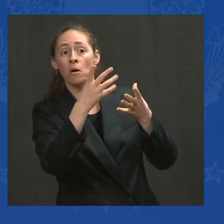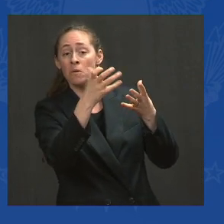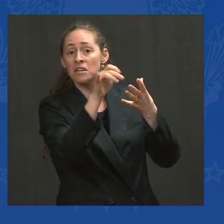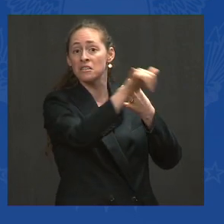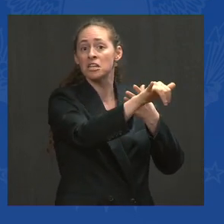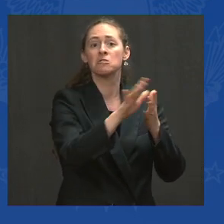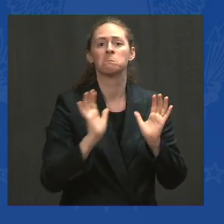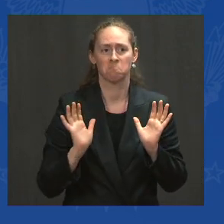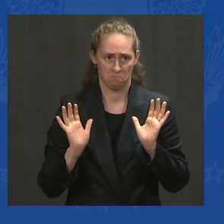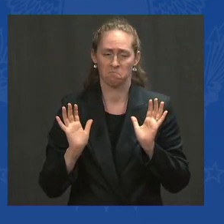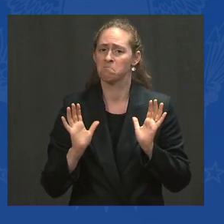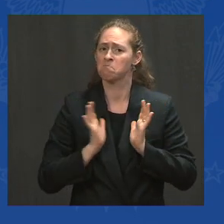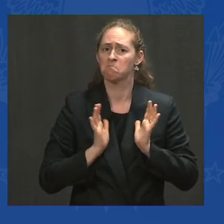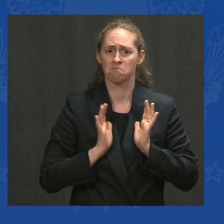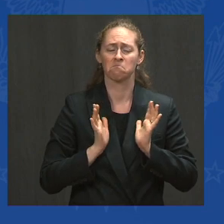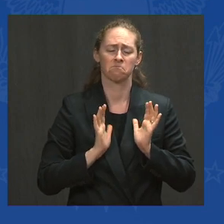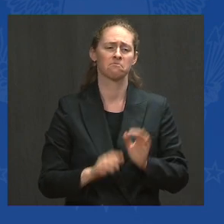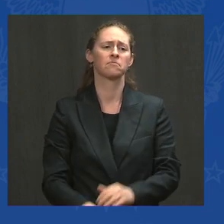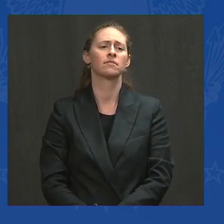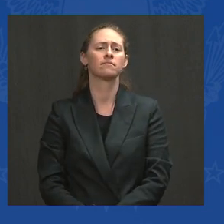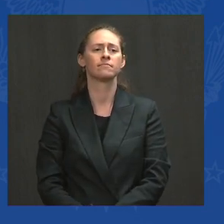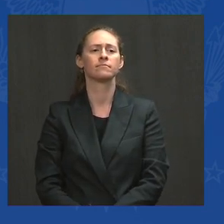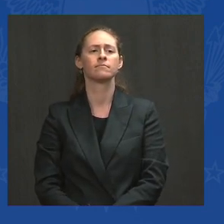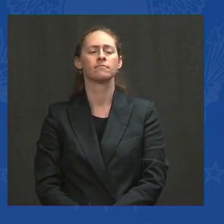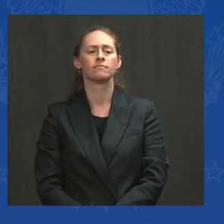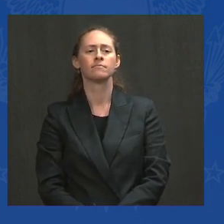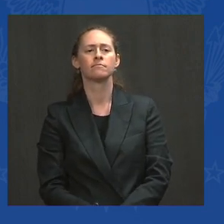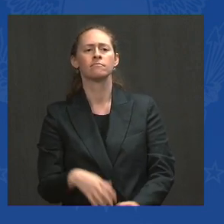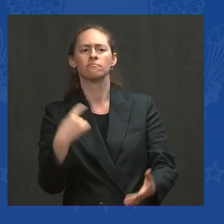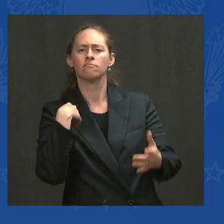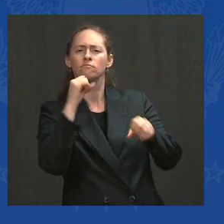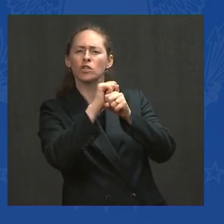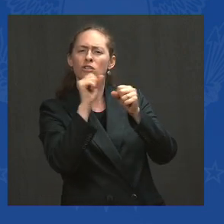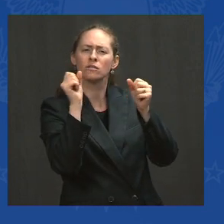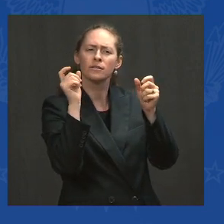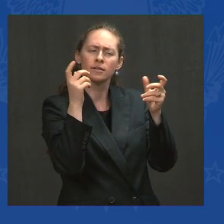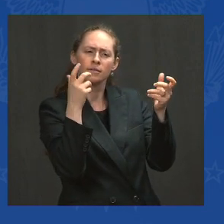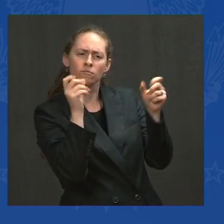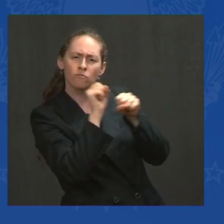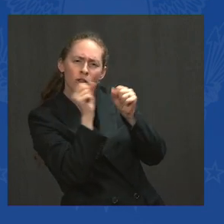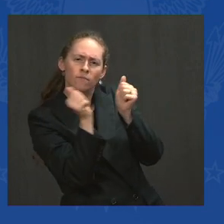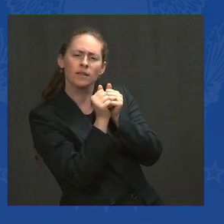We're working closely with Congress to change the authorization legislation so that we can streamline